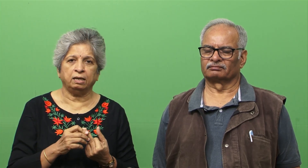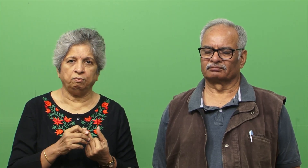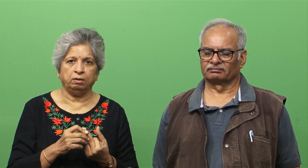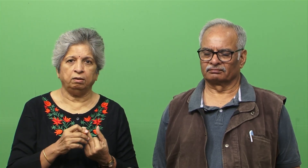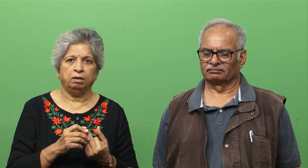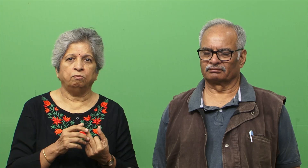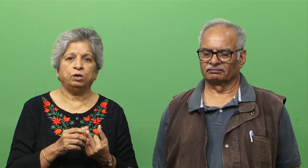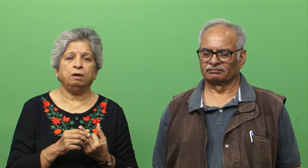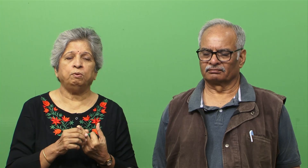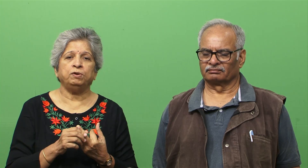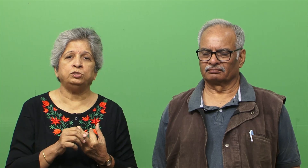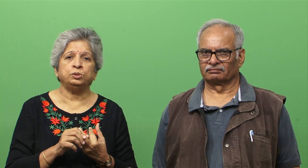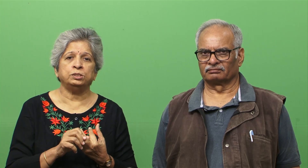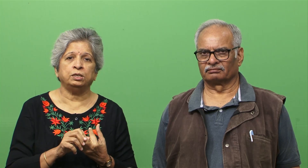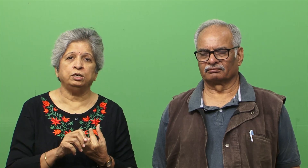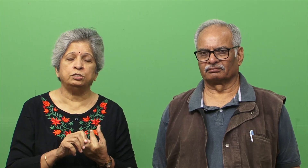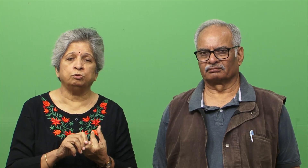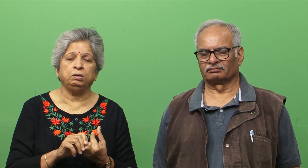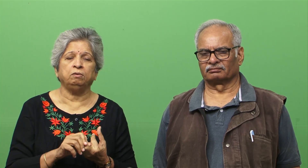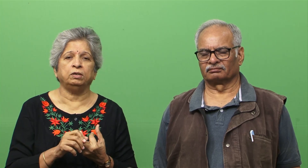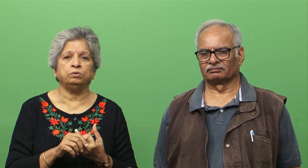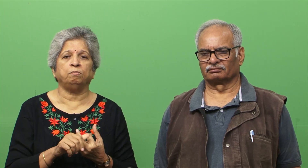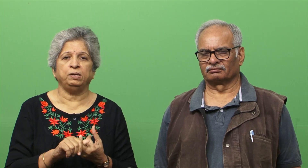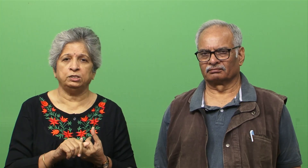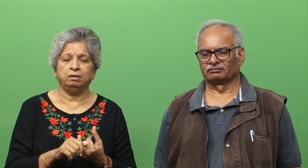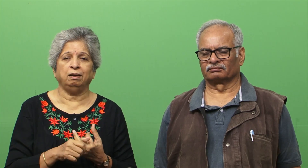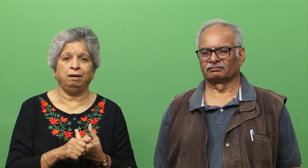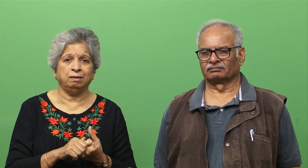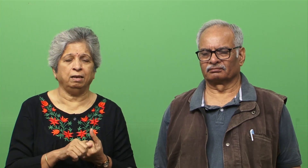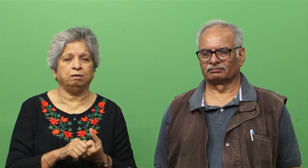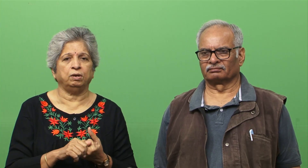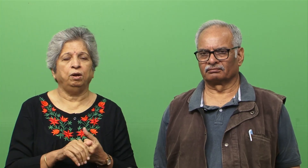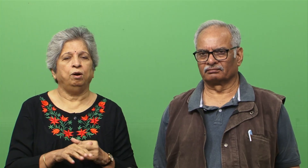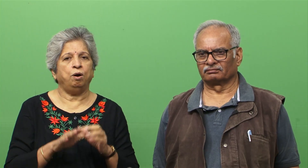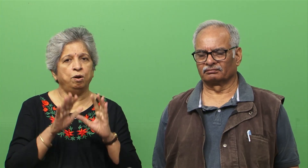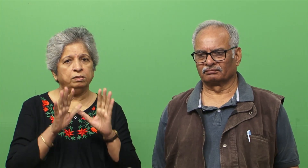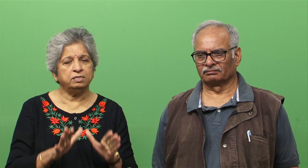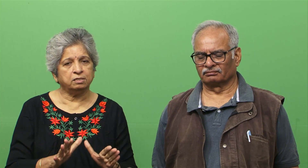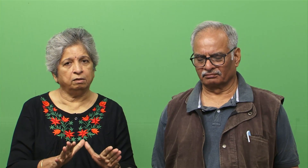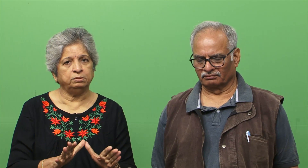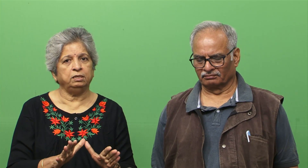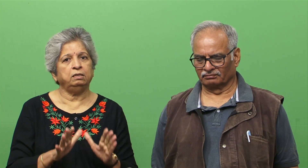given what type of education needs to be given to the patient and caregiver all this comes in